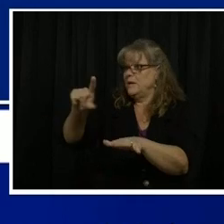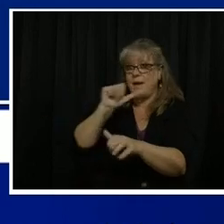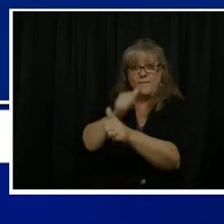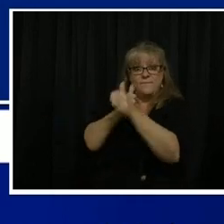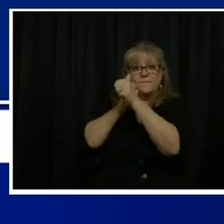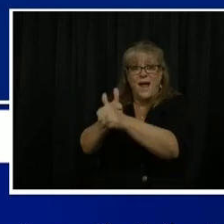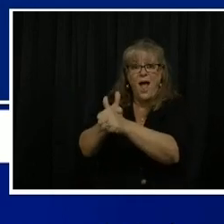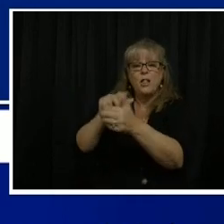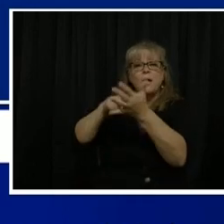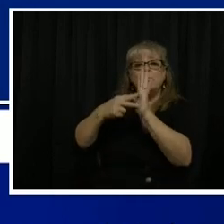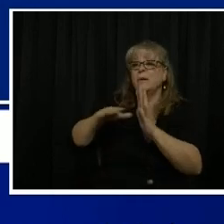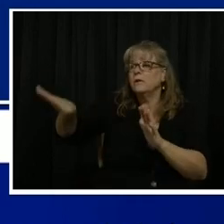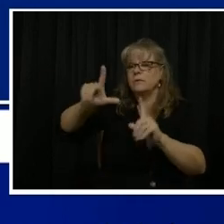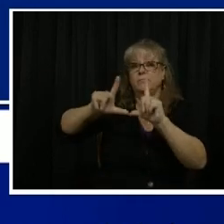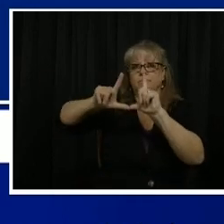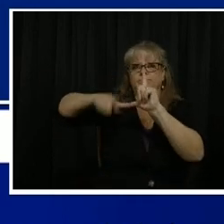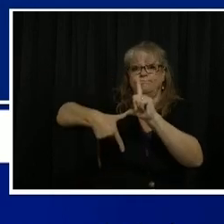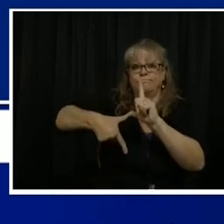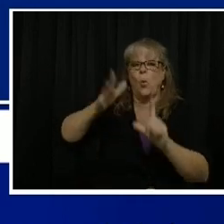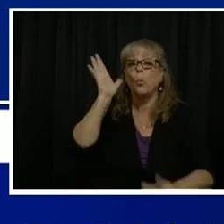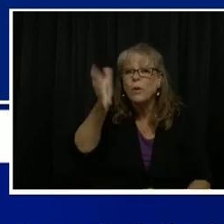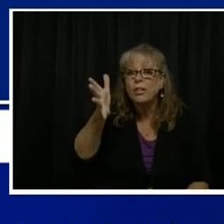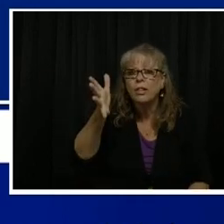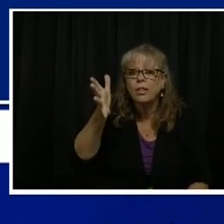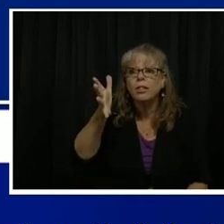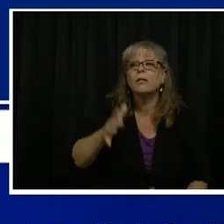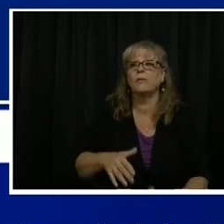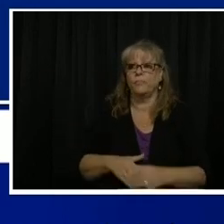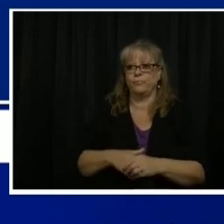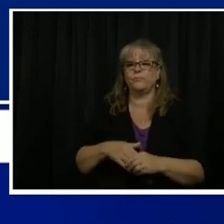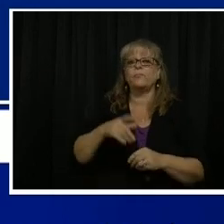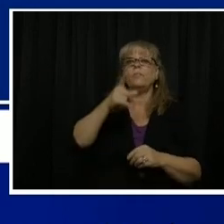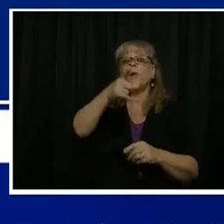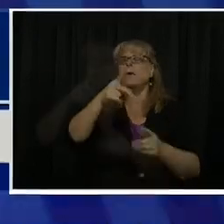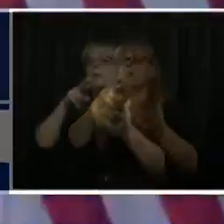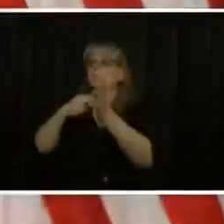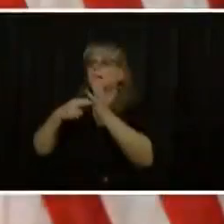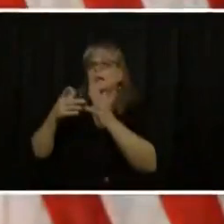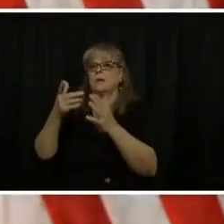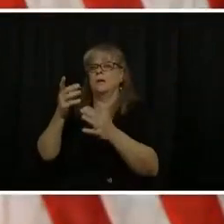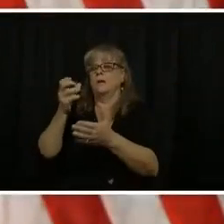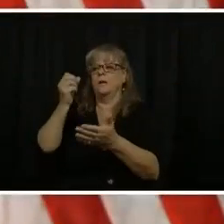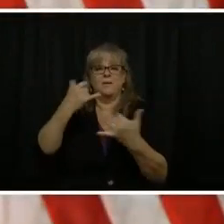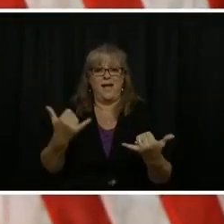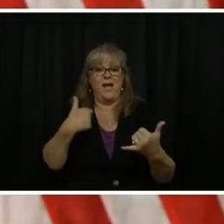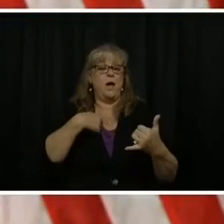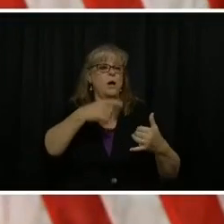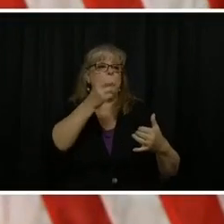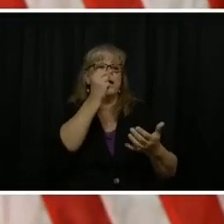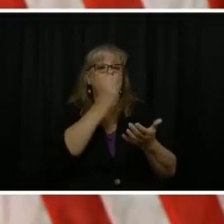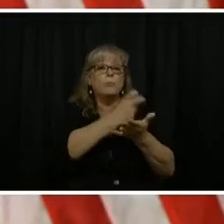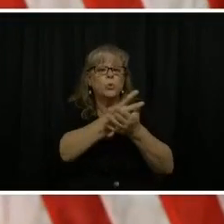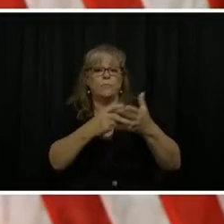VARIANCES. THAT DOESN'T CHANGE TODAY, THAT HAS ALWAYS BEEN THE PROCESS.